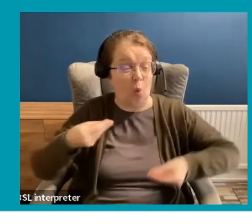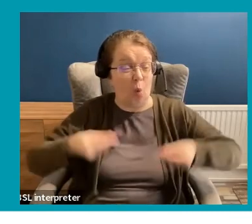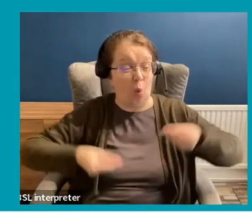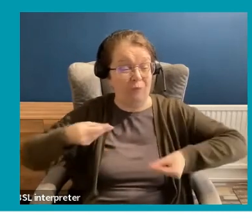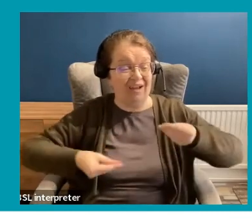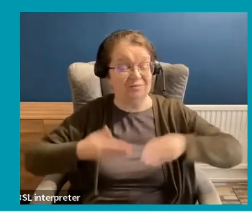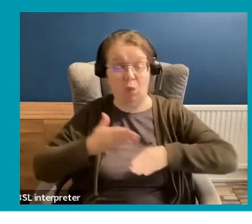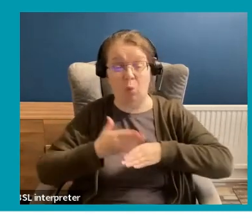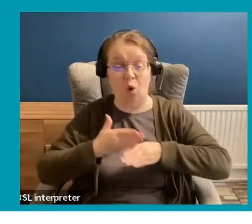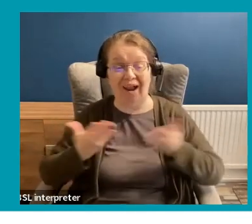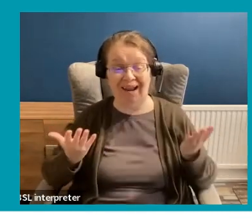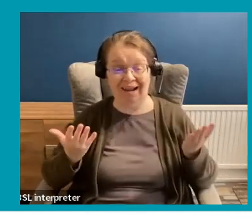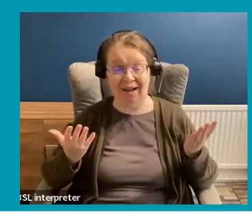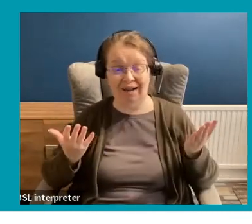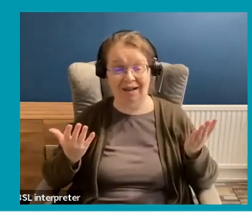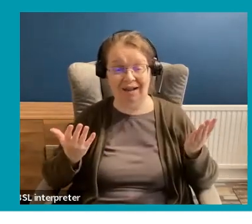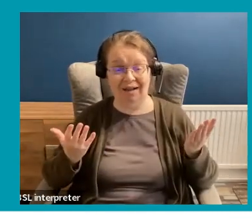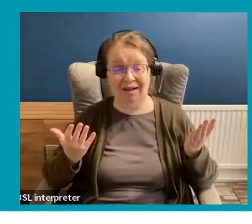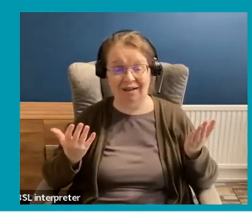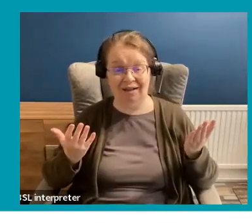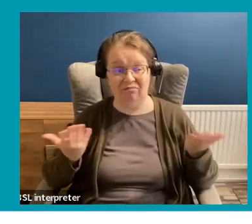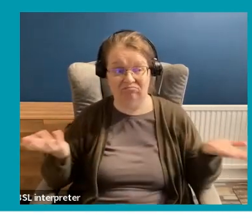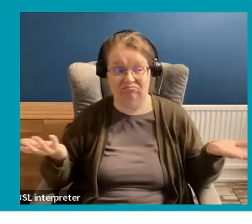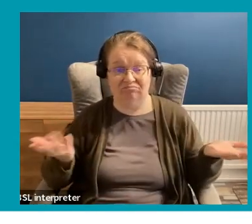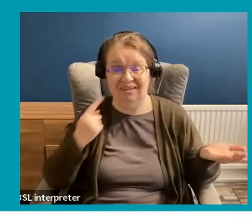So that is the first thing we looked at.